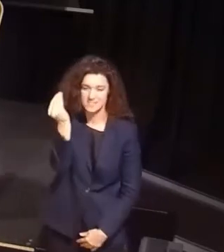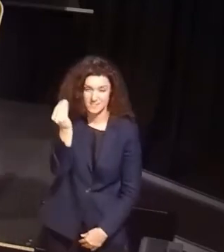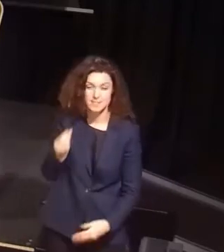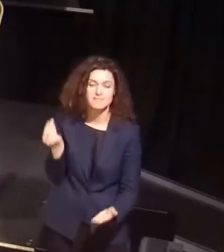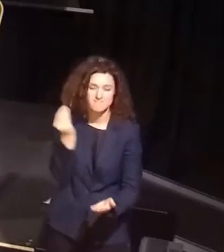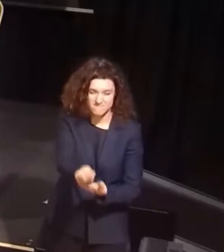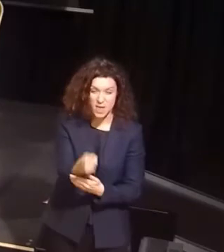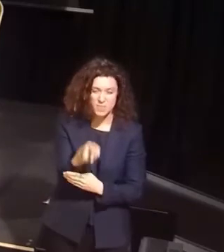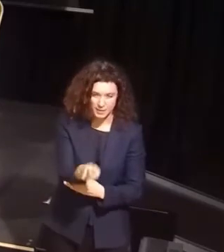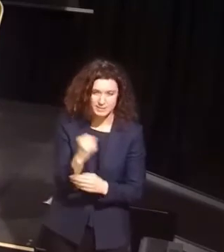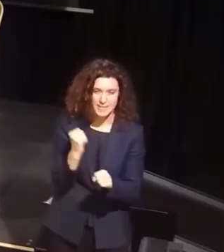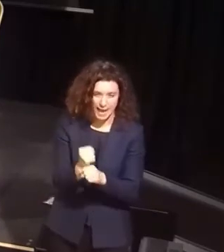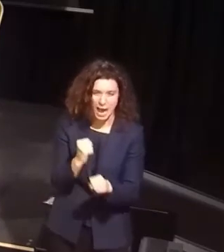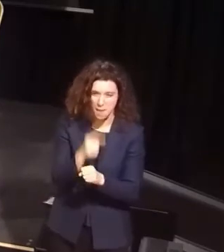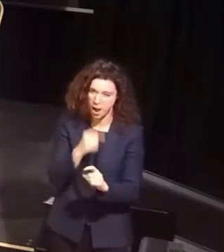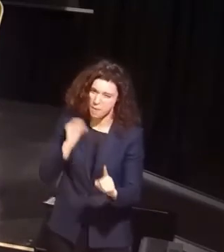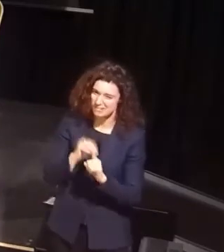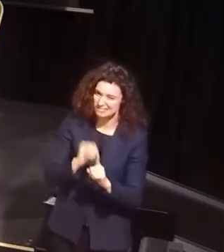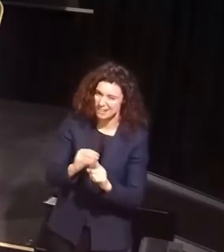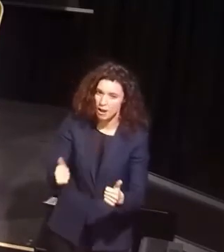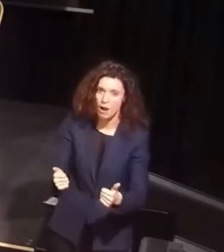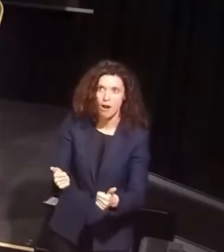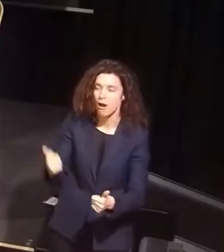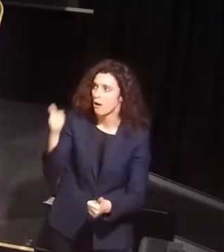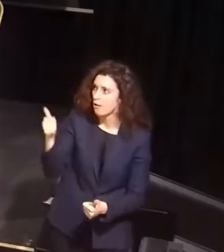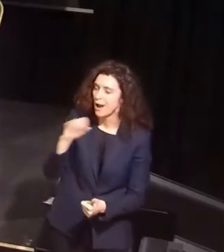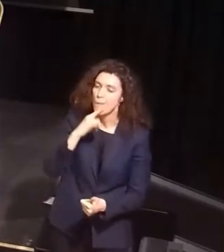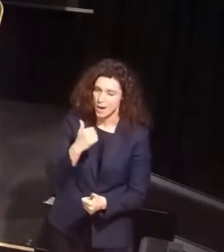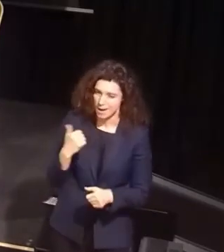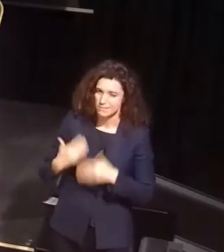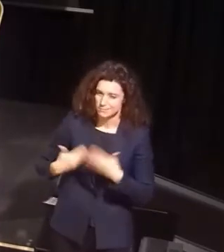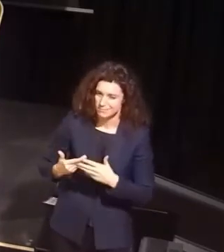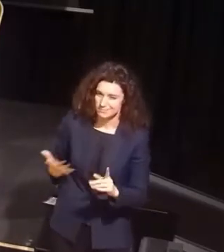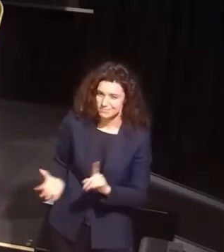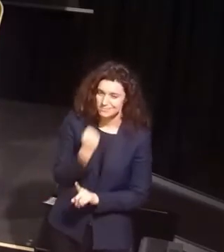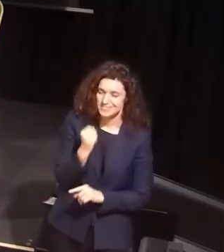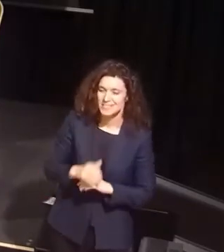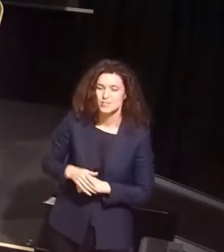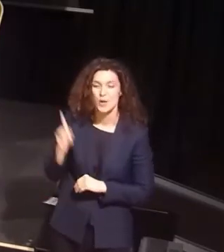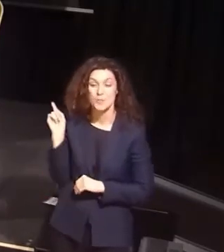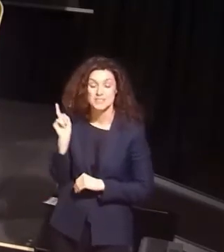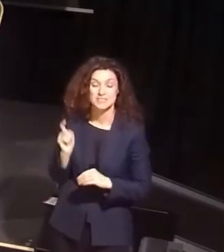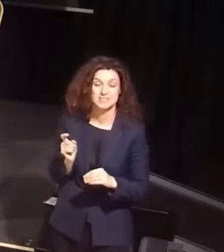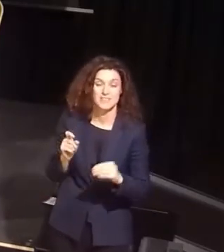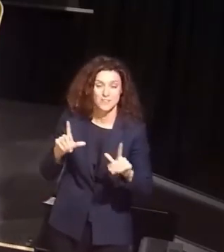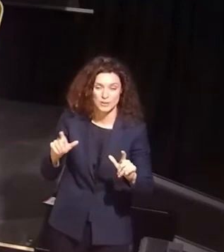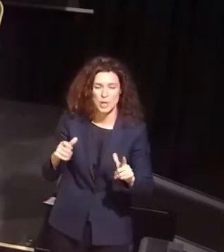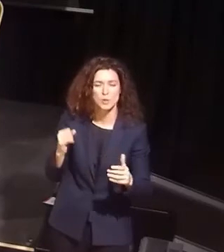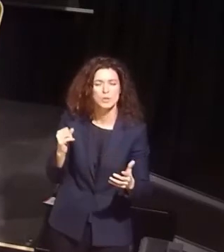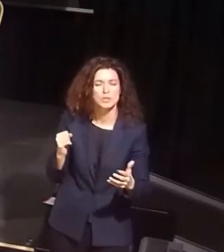LAUGHS So in the photos, he is currently playing... I believe this was Super Smash Bros on the Nintendo.